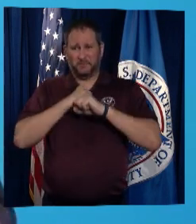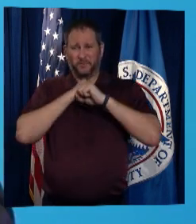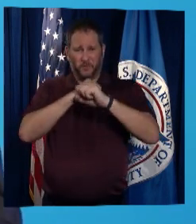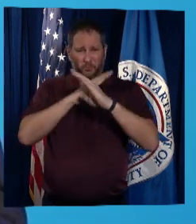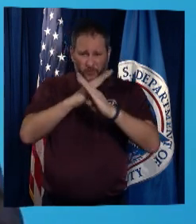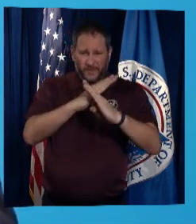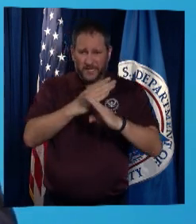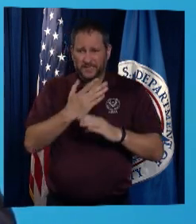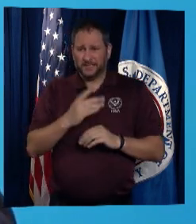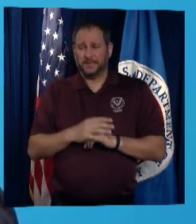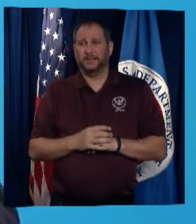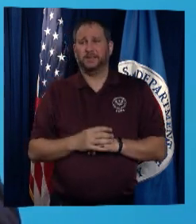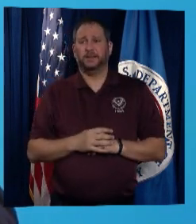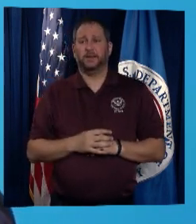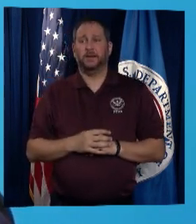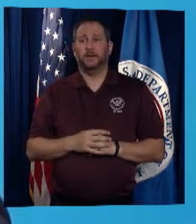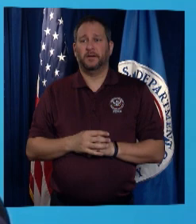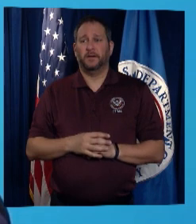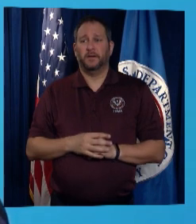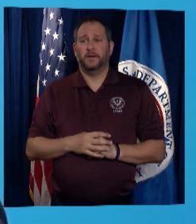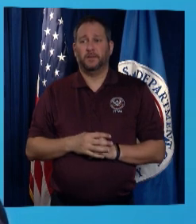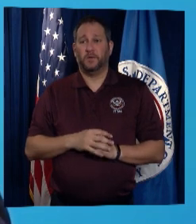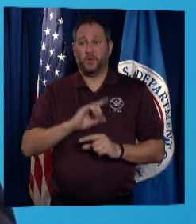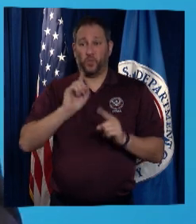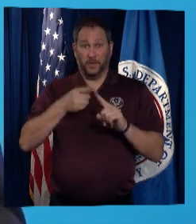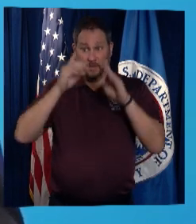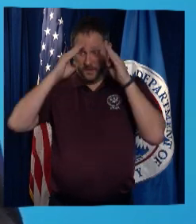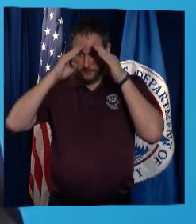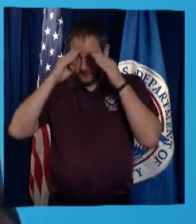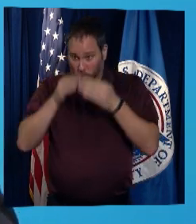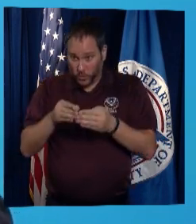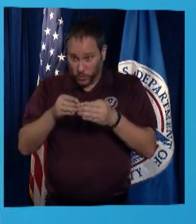of side effects. It's complex and so now all of a sudden to navigate